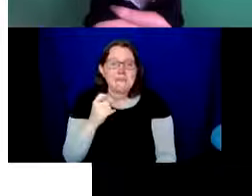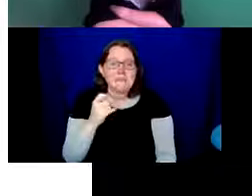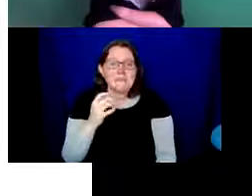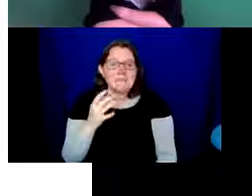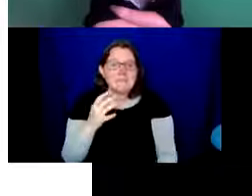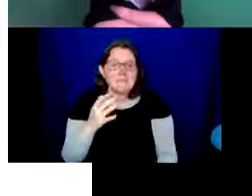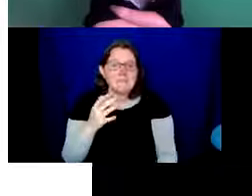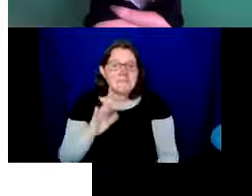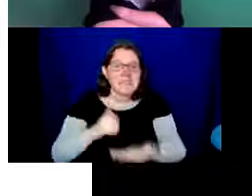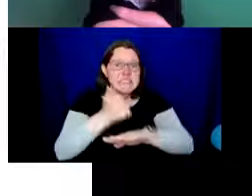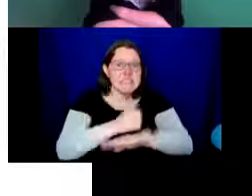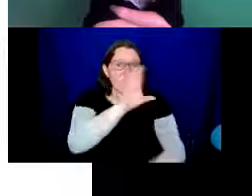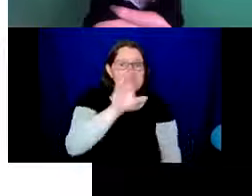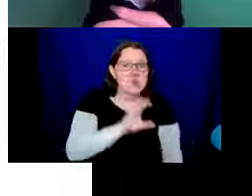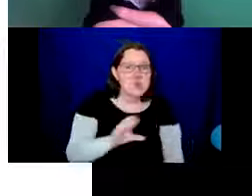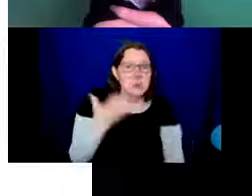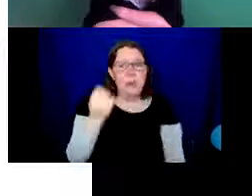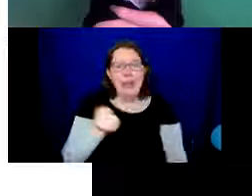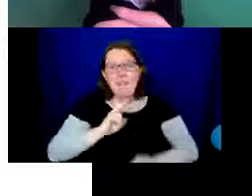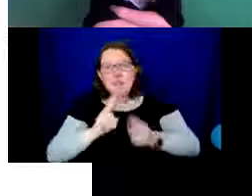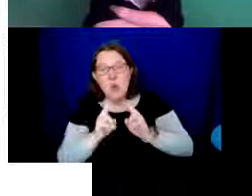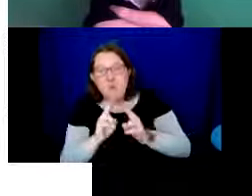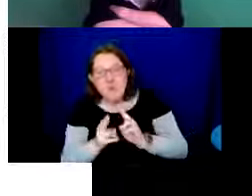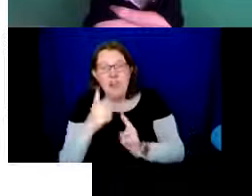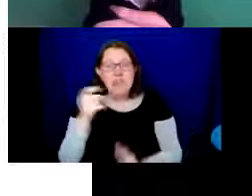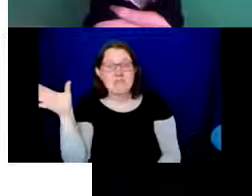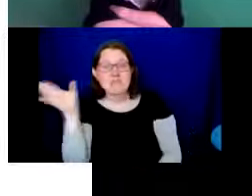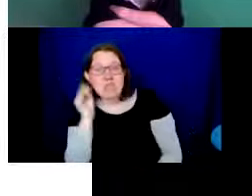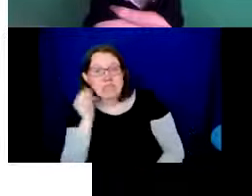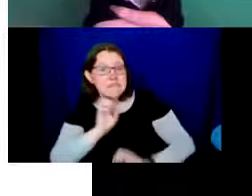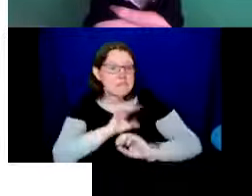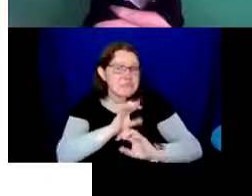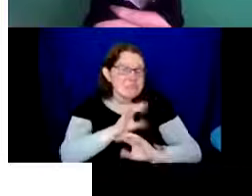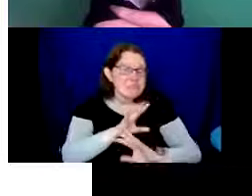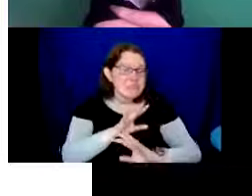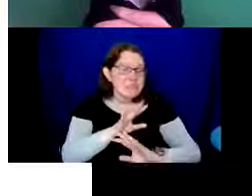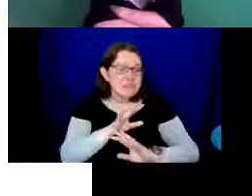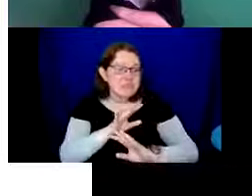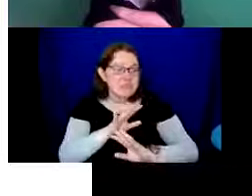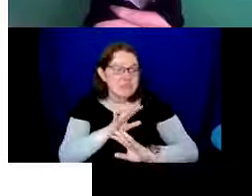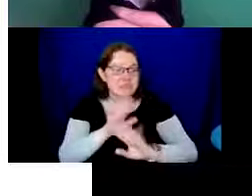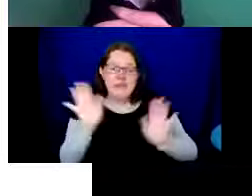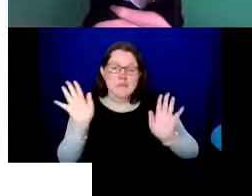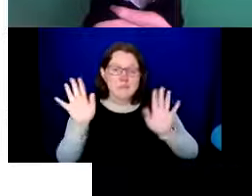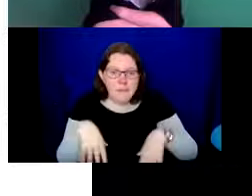a interpreter to go through what's on there but i'm not alexi cell there's a lot of comedy in it